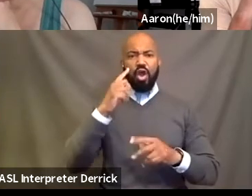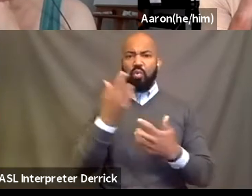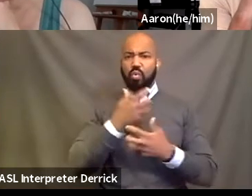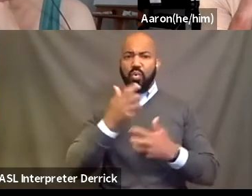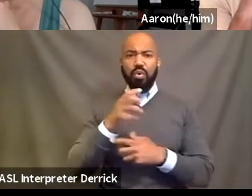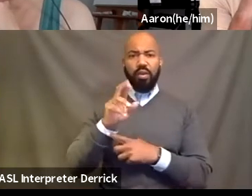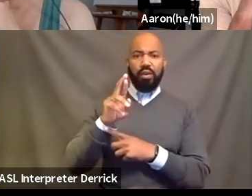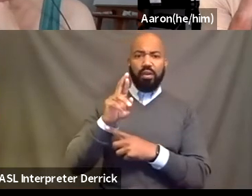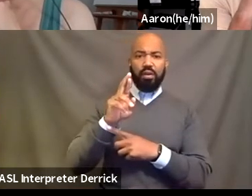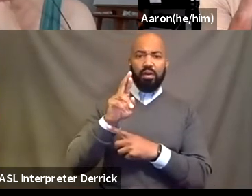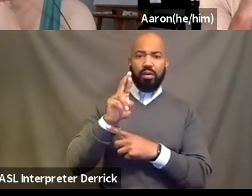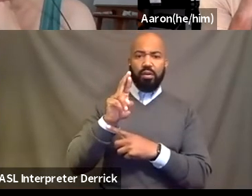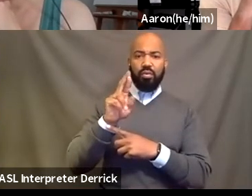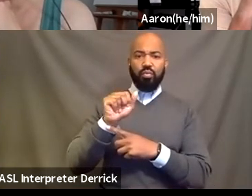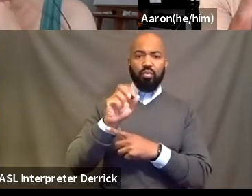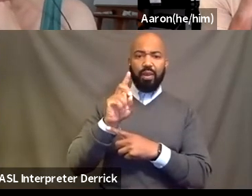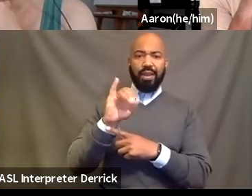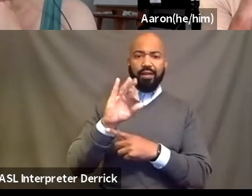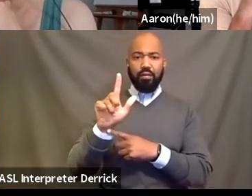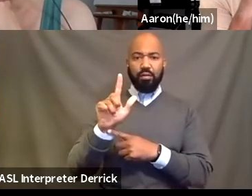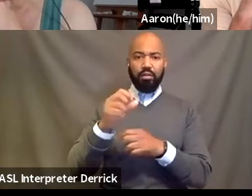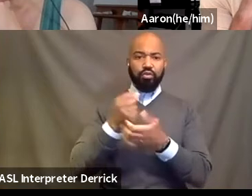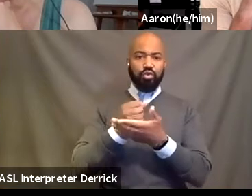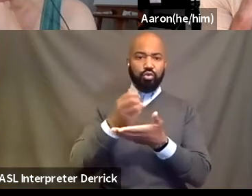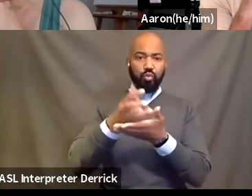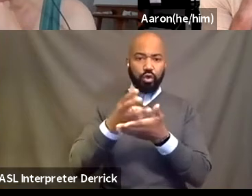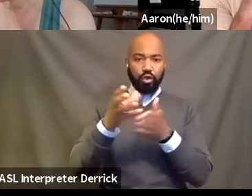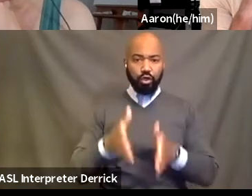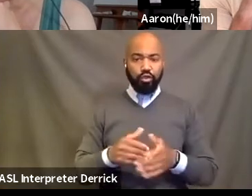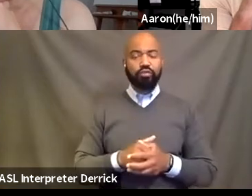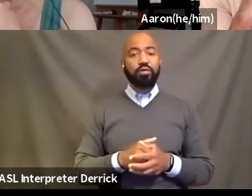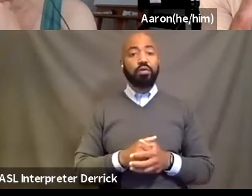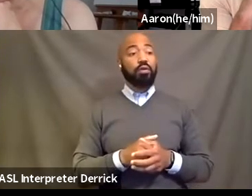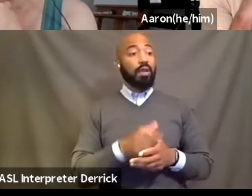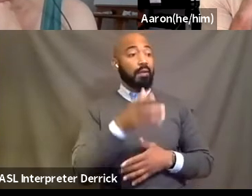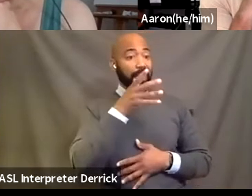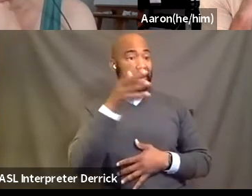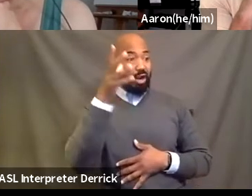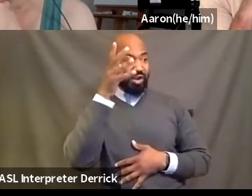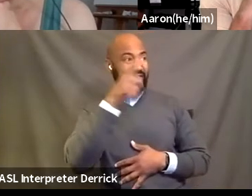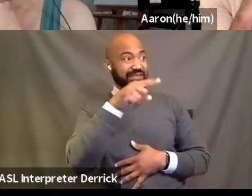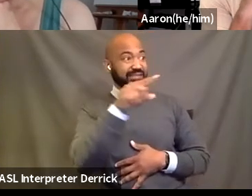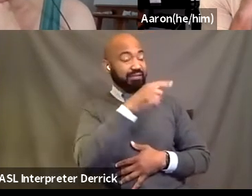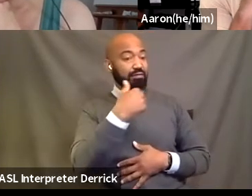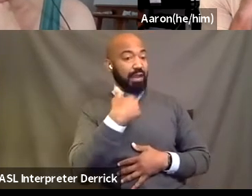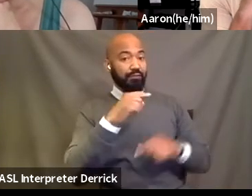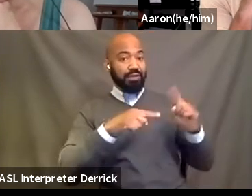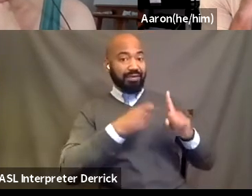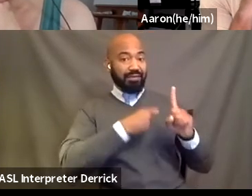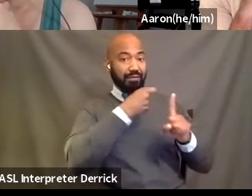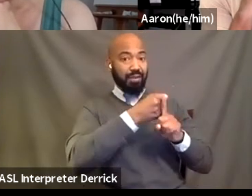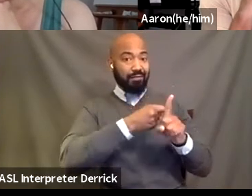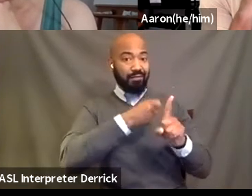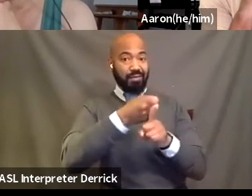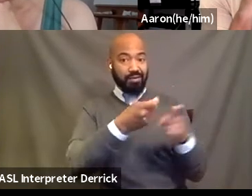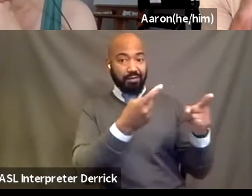Benjamin (they/them/elle): To abolitionists work, and also to connect abolitionist movements to one another began to have eyes on this, and so.